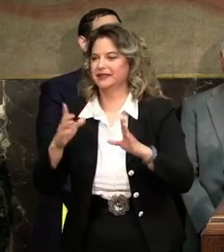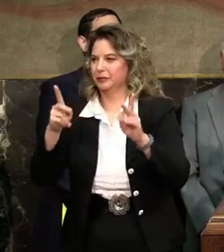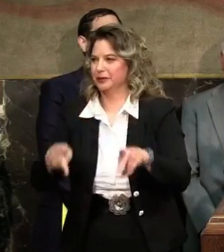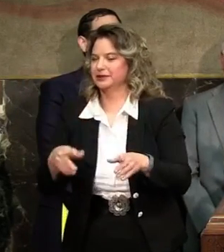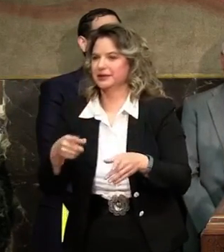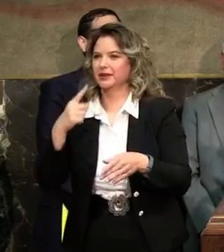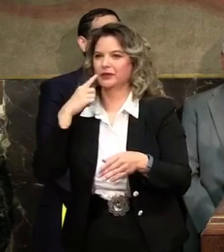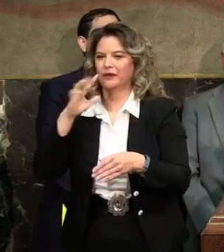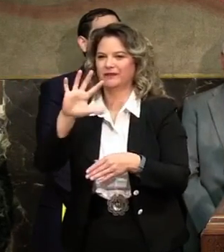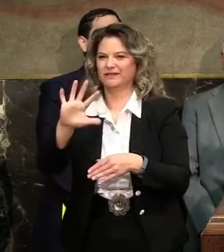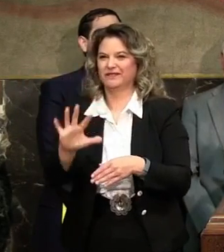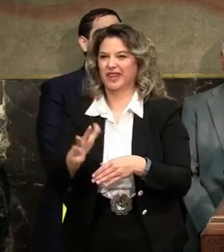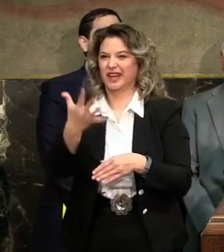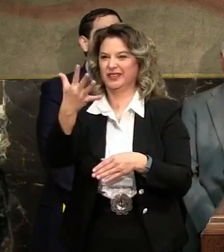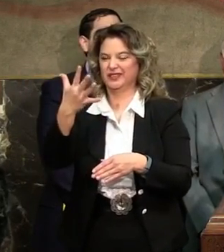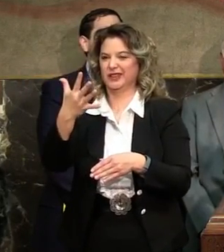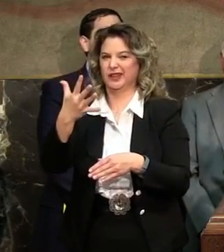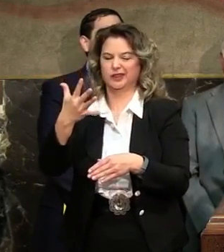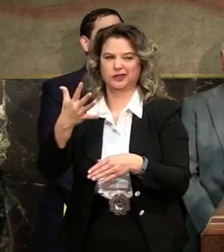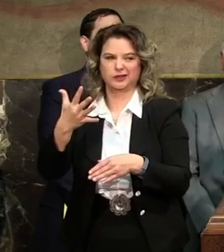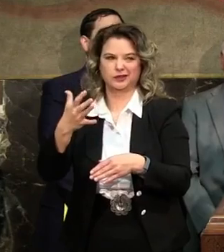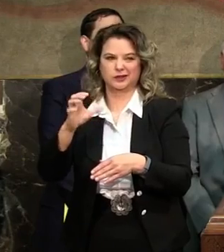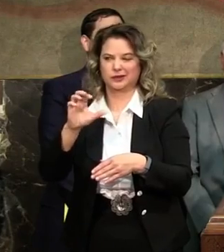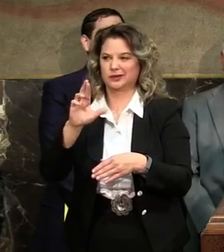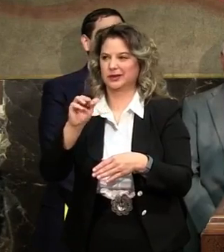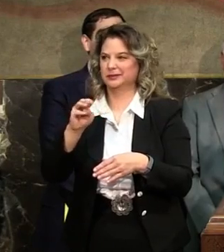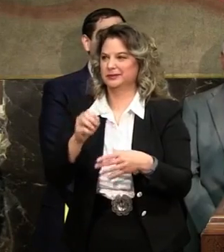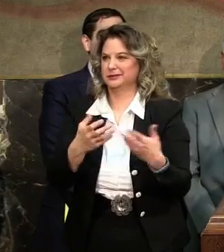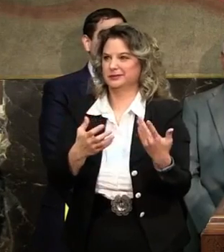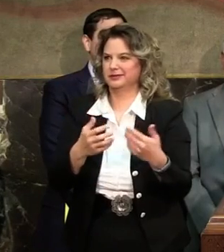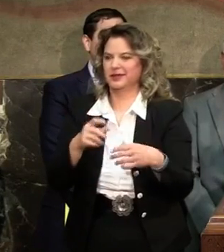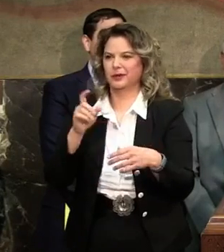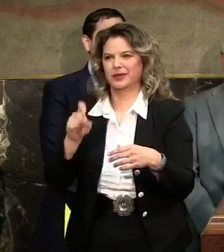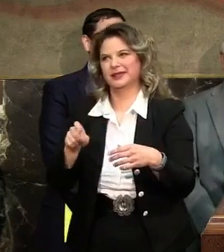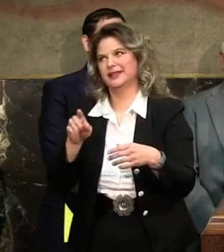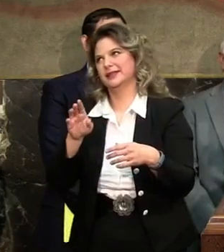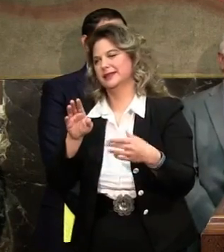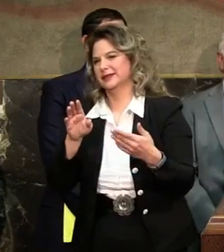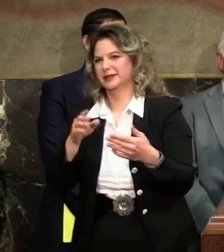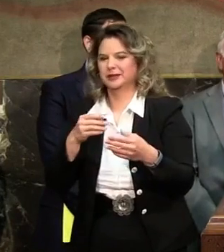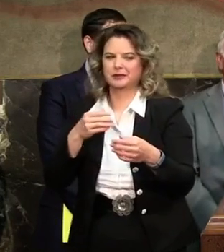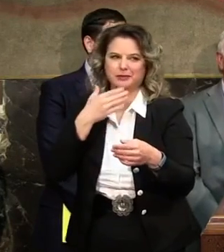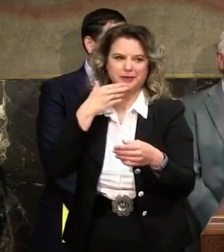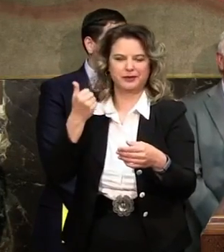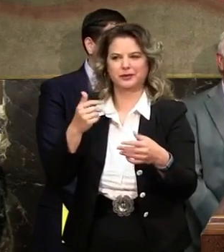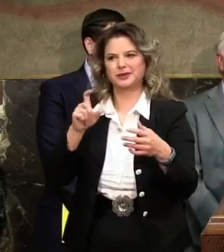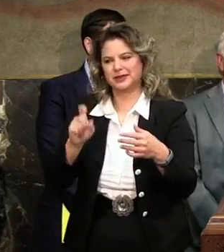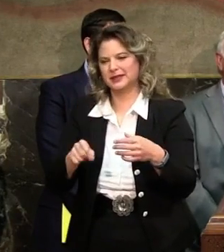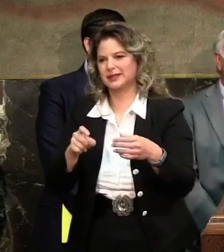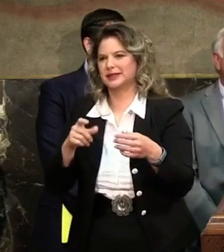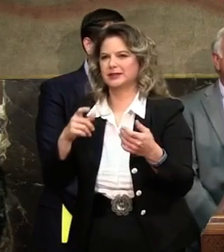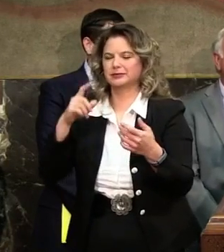five dollar fence now we've got to be smarter than this we really must be smarter than this we we've got to get a